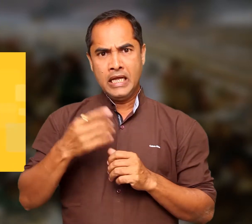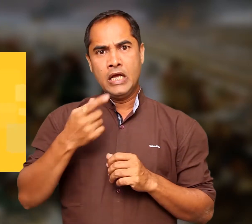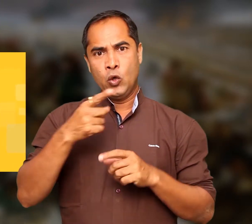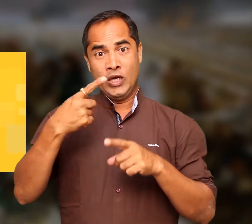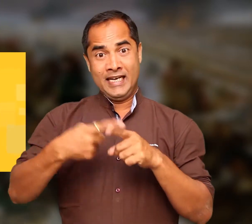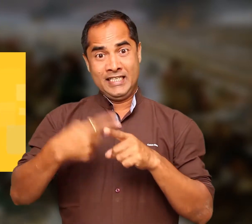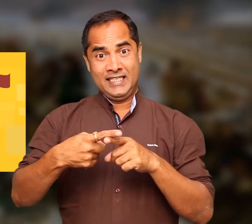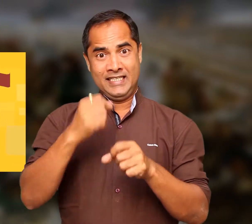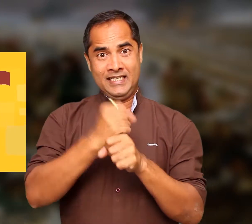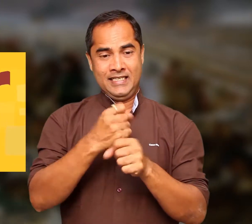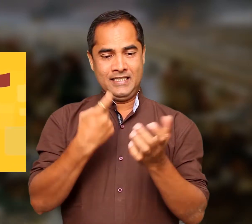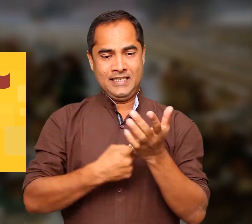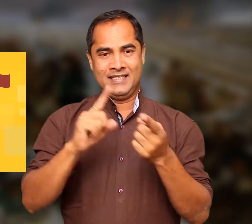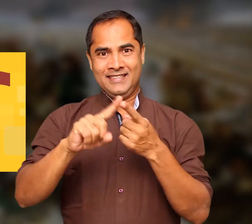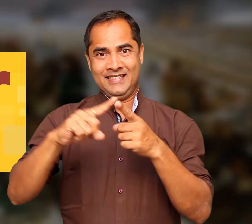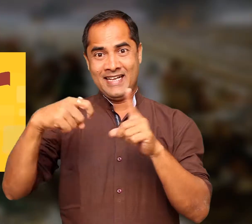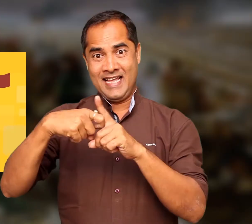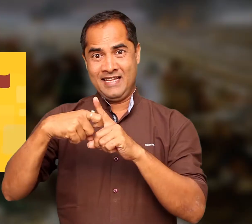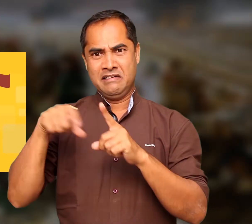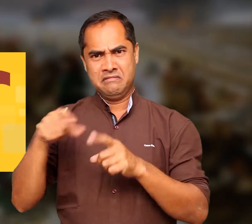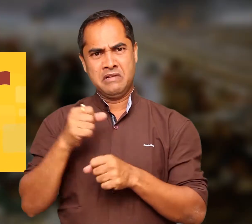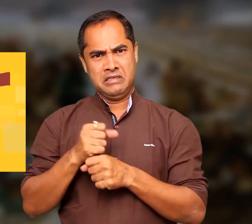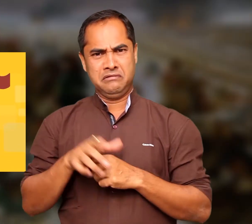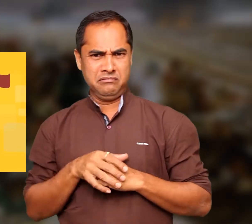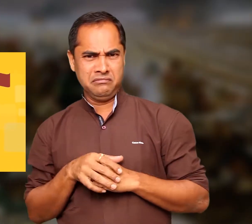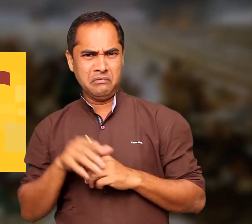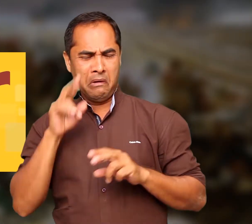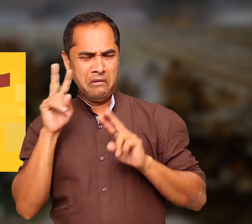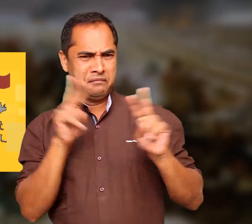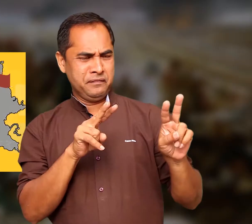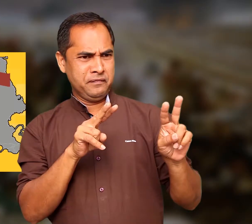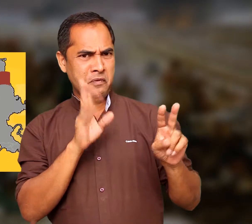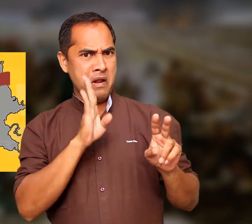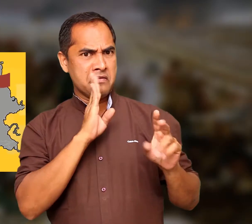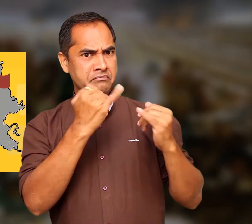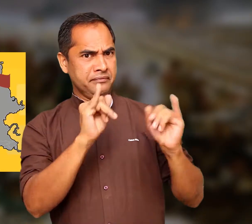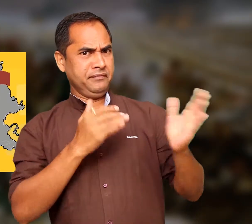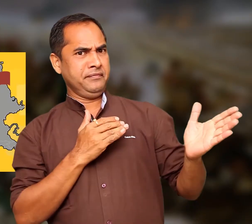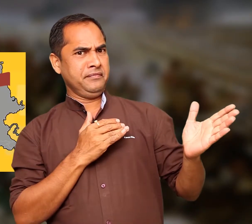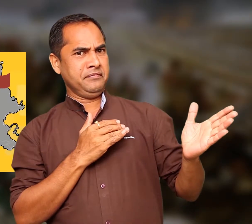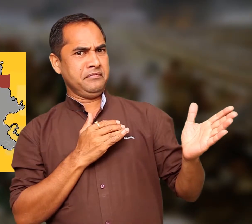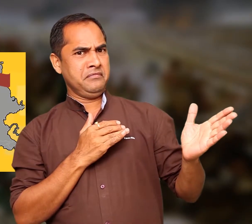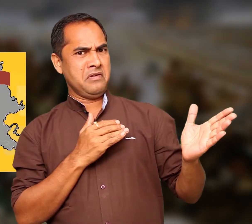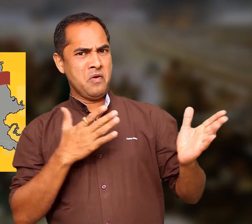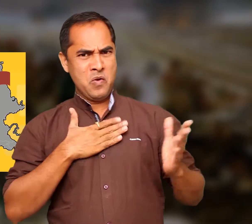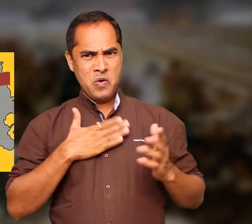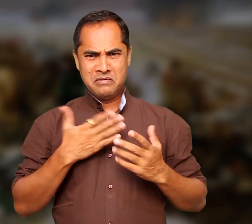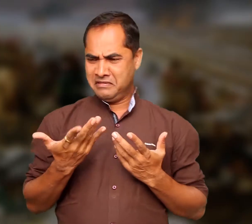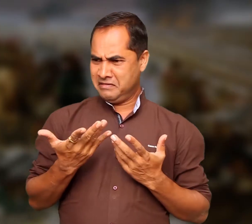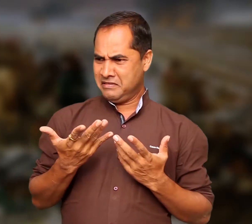Inspired by the French Revolution, the Greek war of independence began,